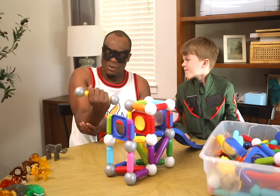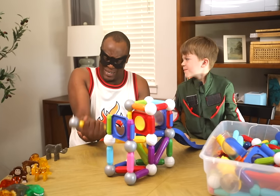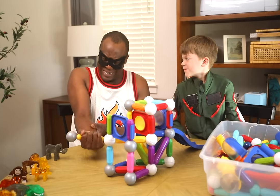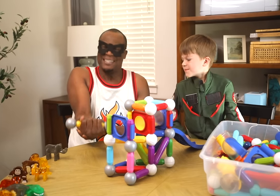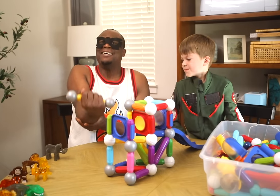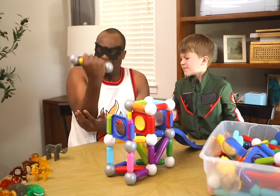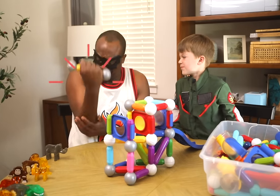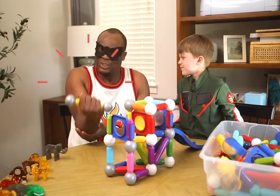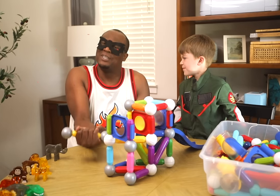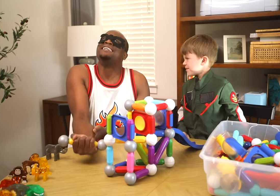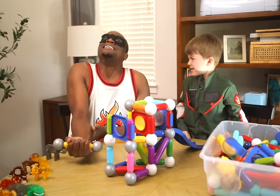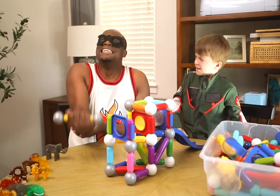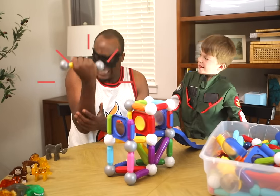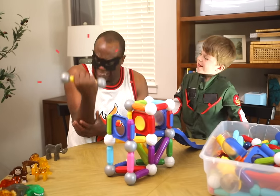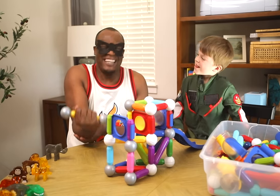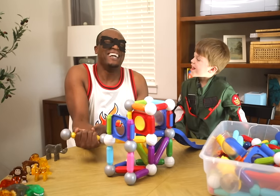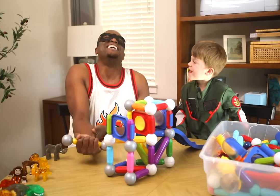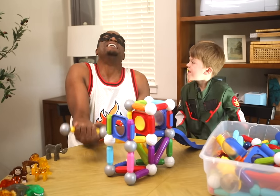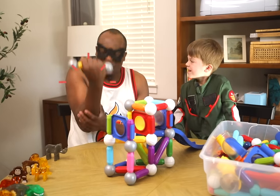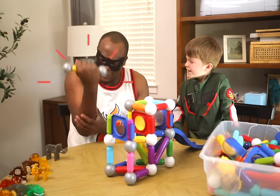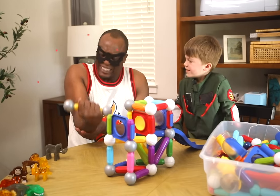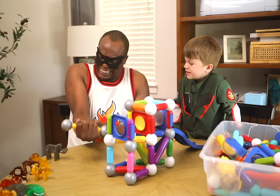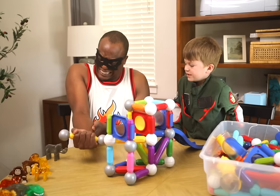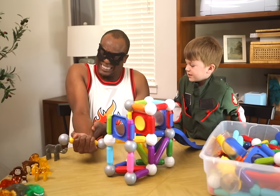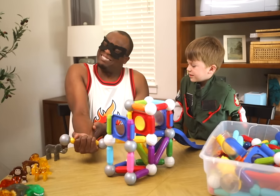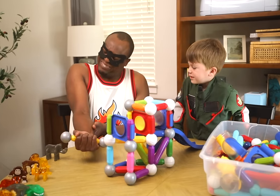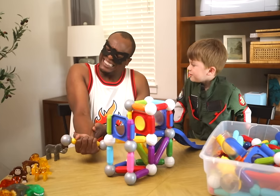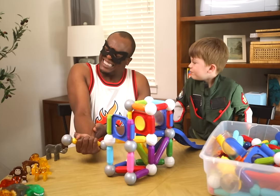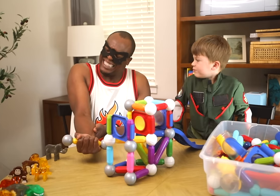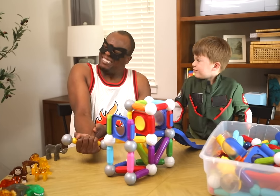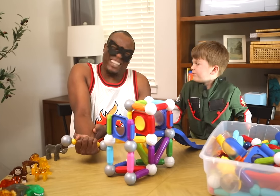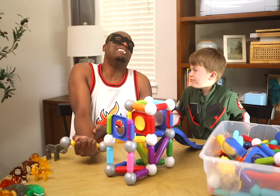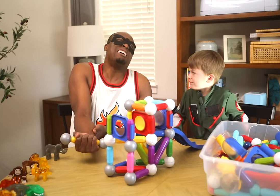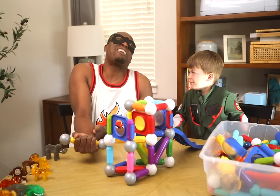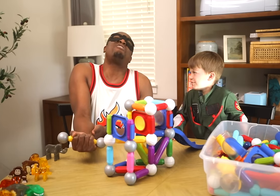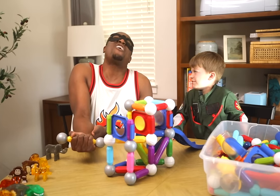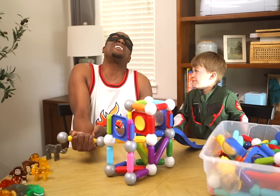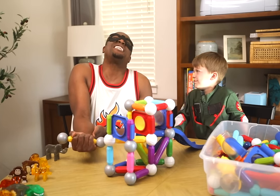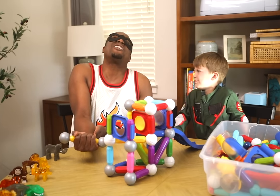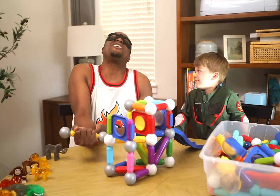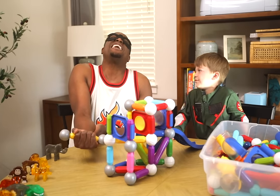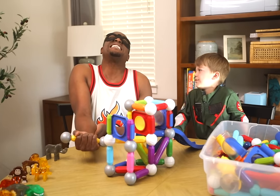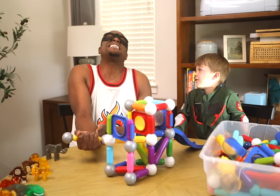1, 2, 3, 4, It comes after 4, General West.